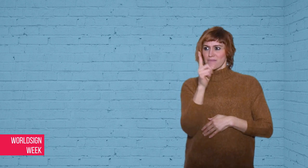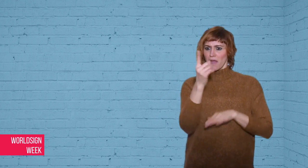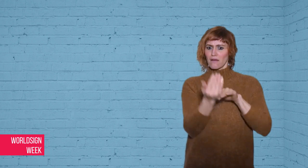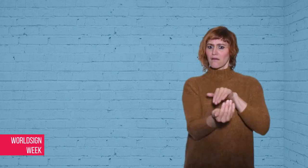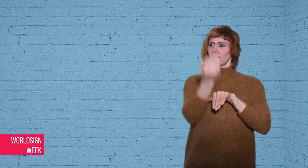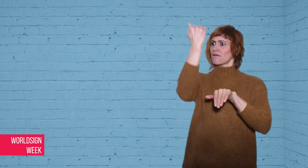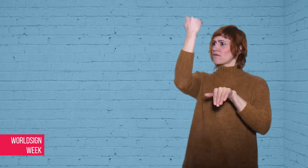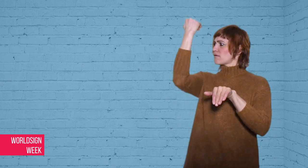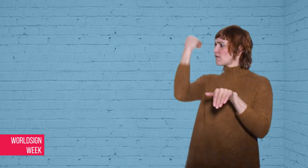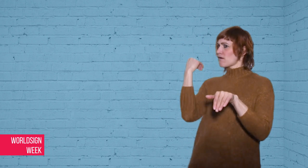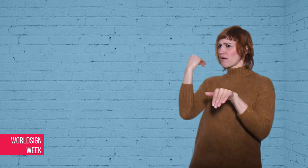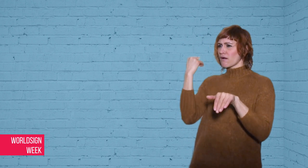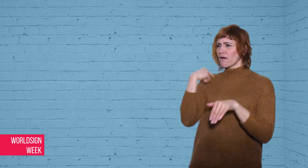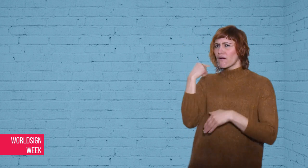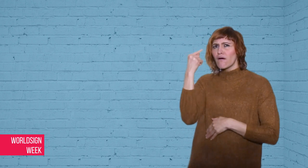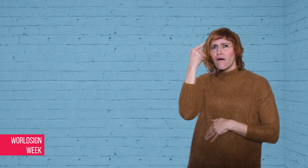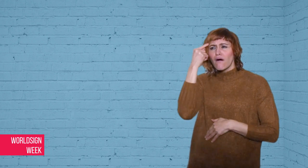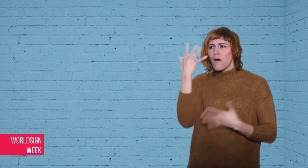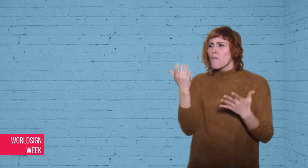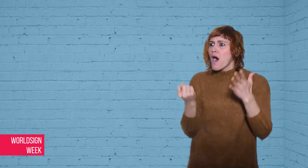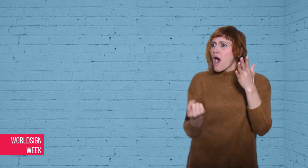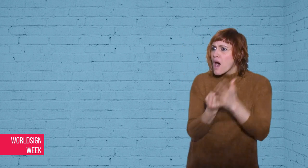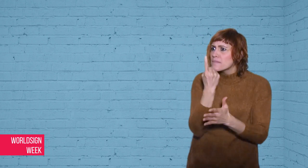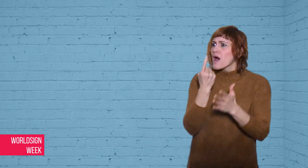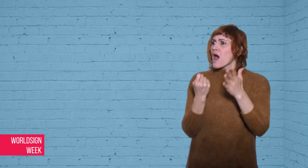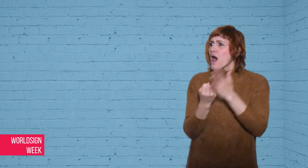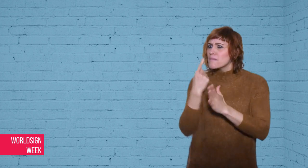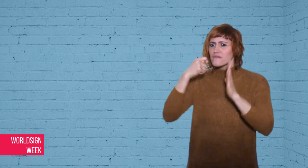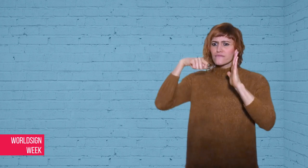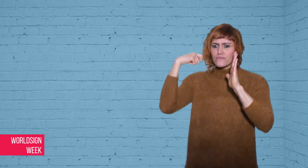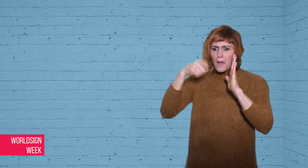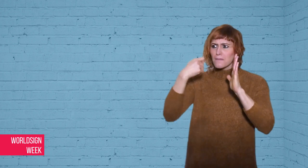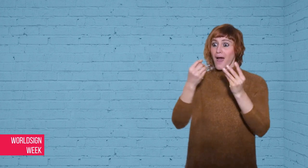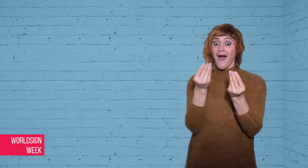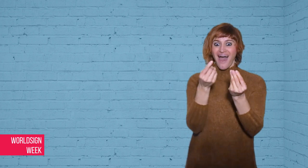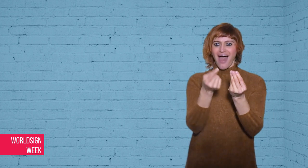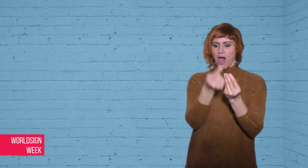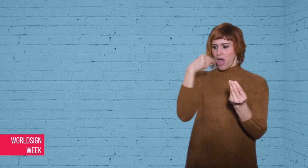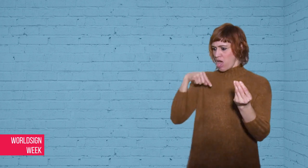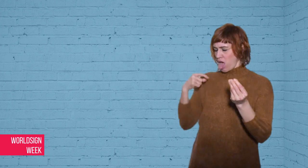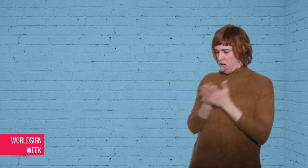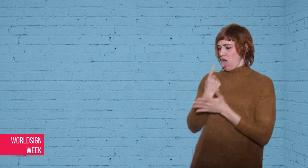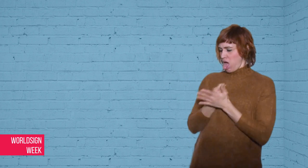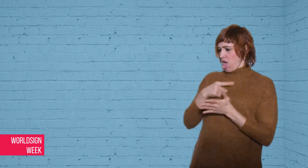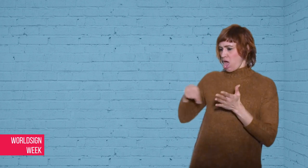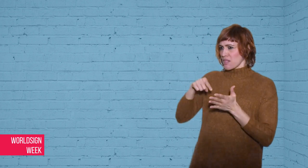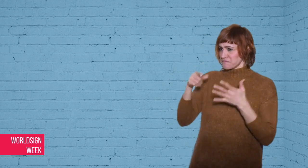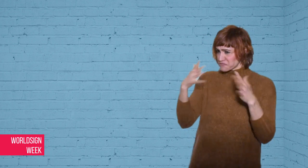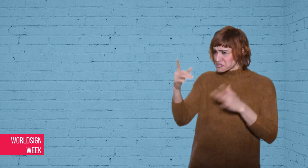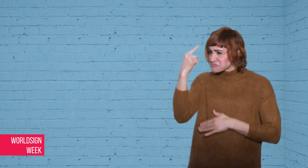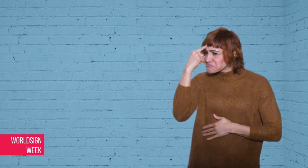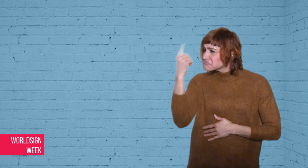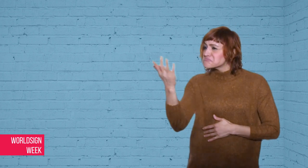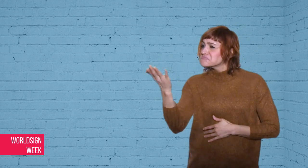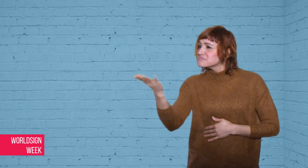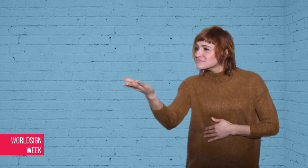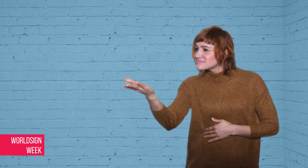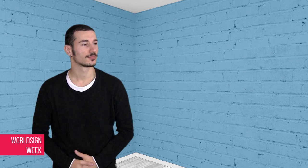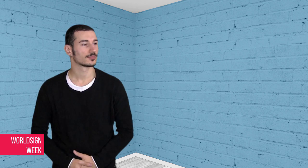Have you ever wonder what happens behind the scenes?